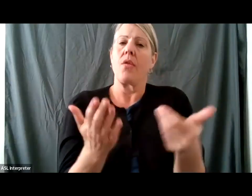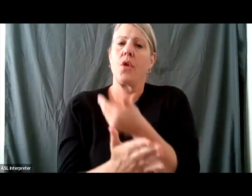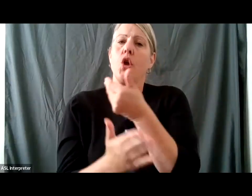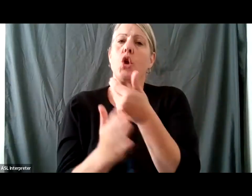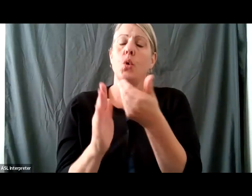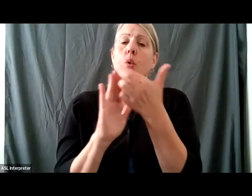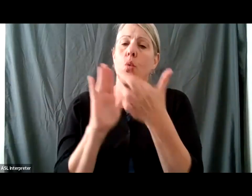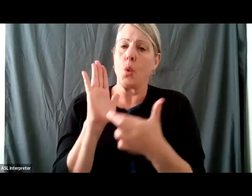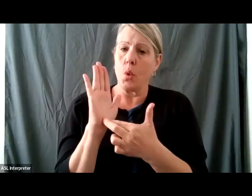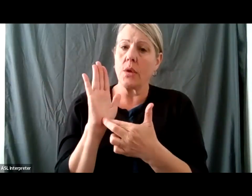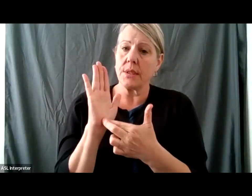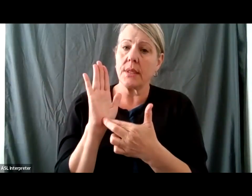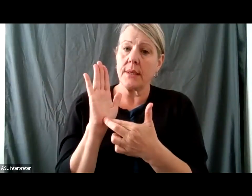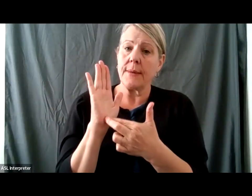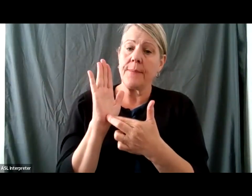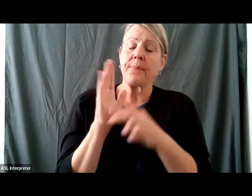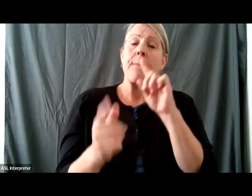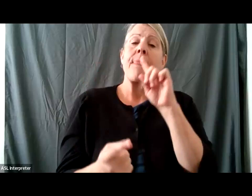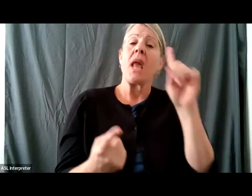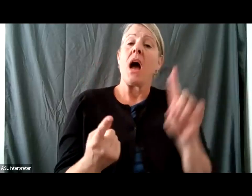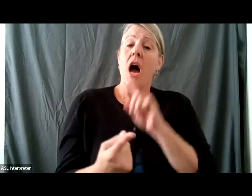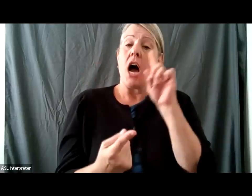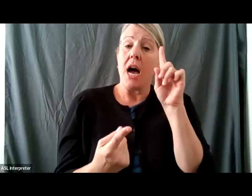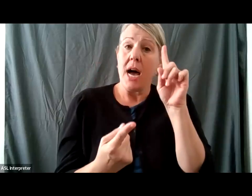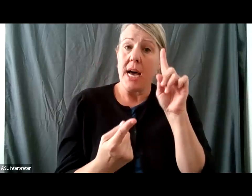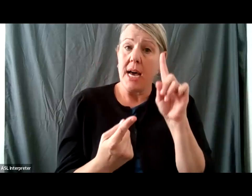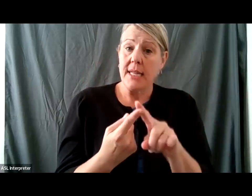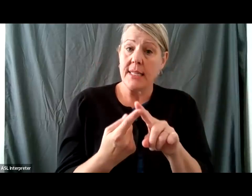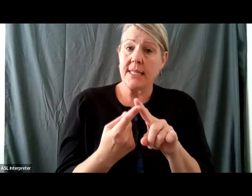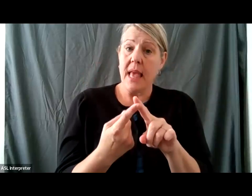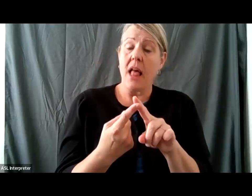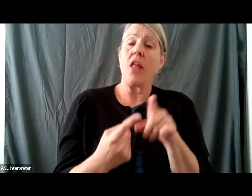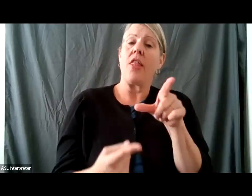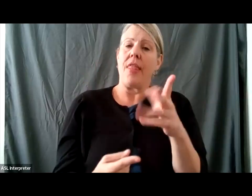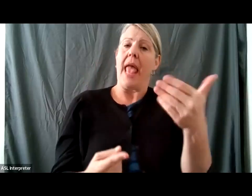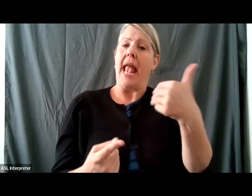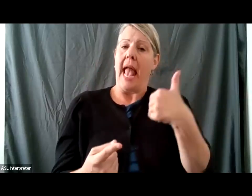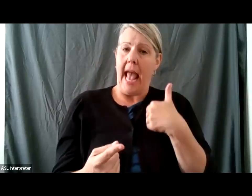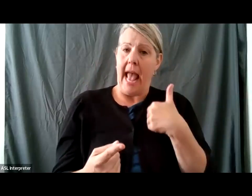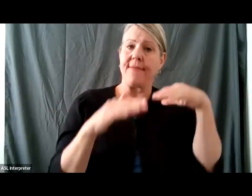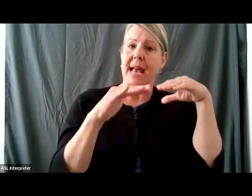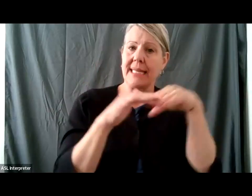the equipment reaches either a 10% or 20% threshold of accessible equipment.